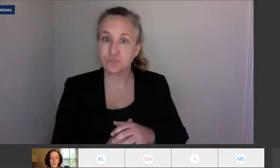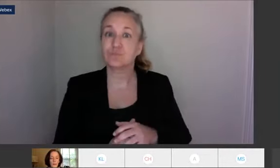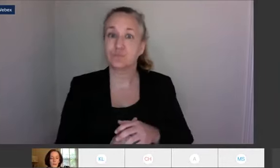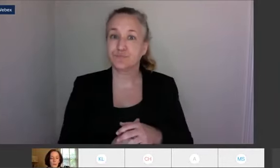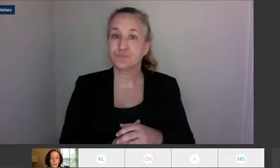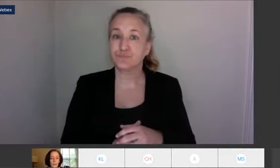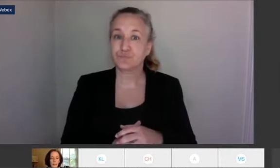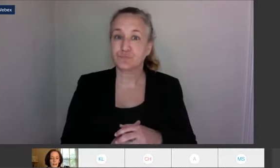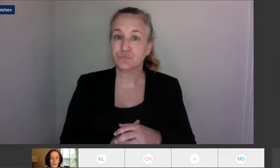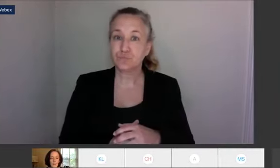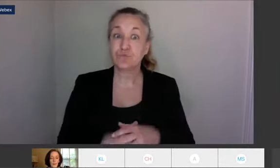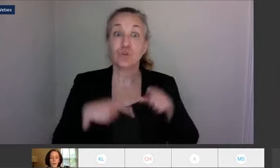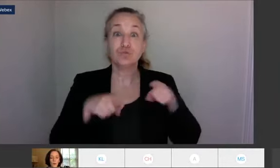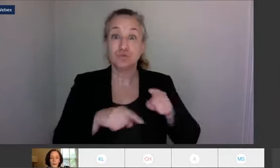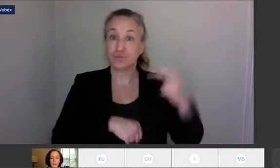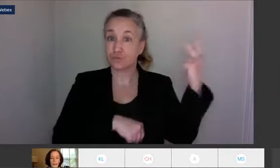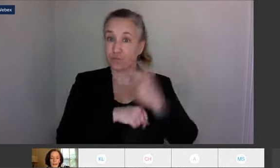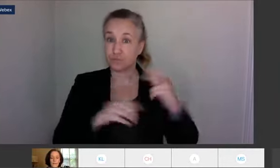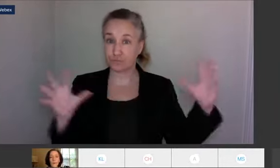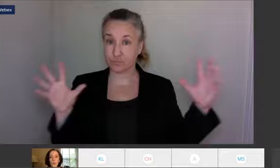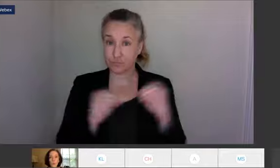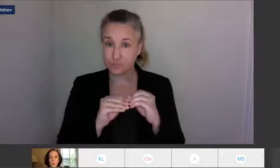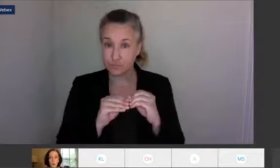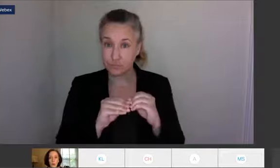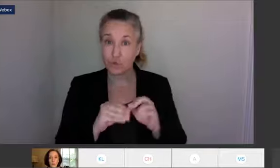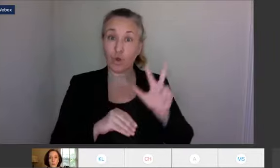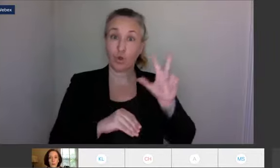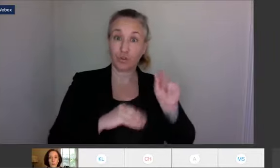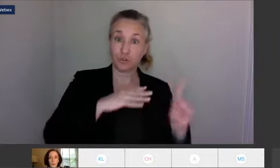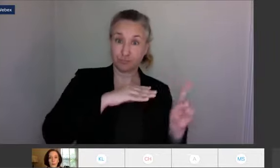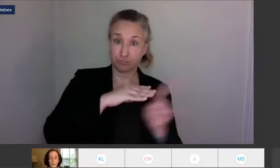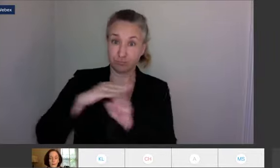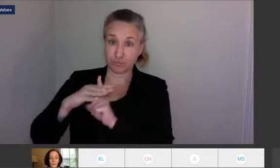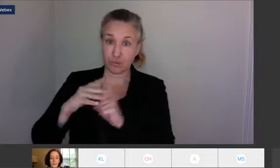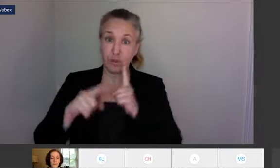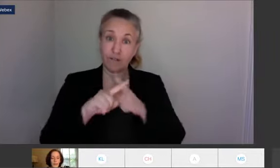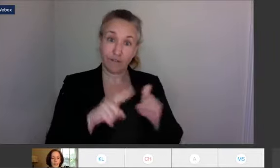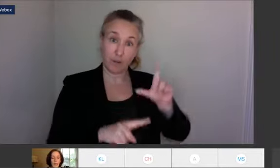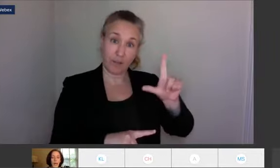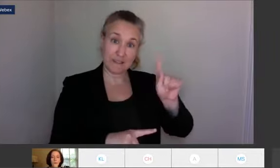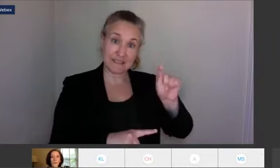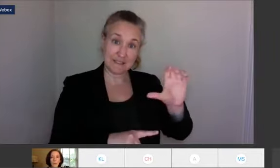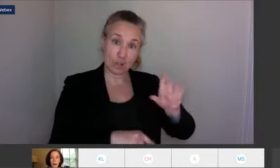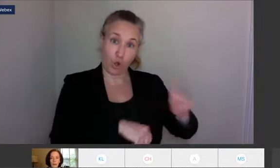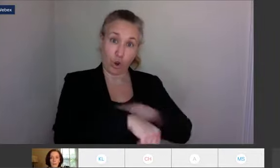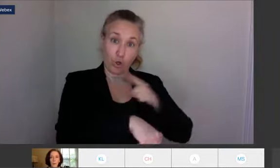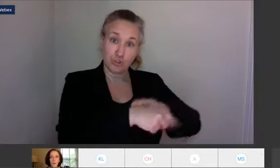of these three days 30 cases were from long term care facilities and five were